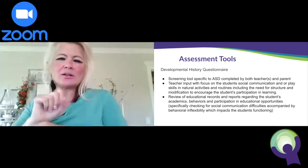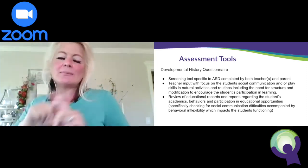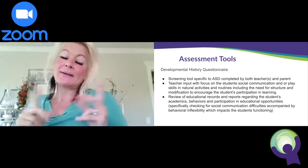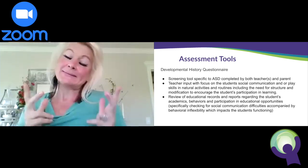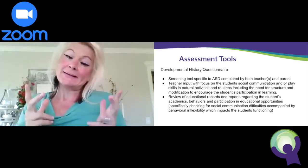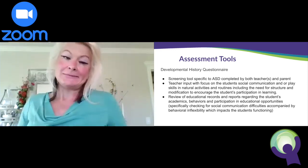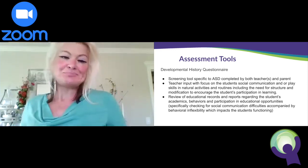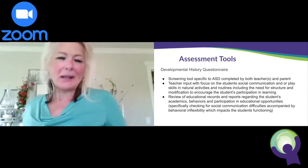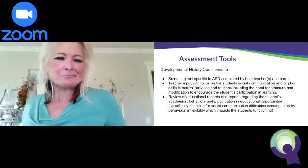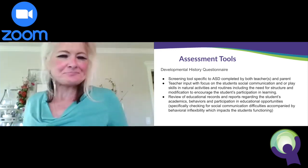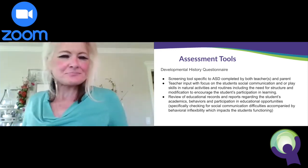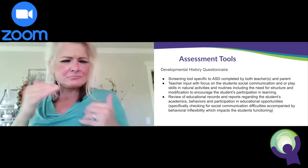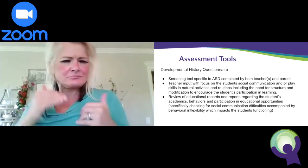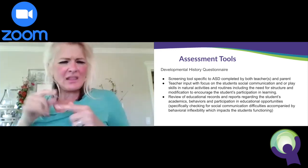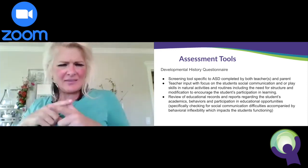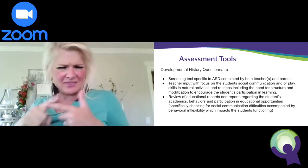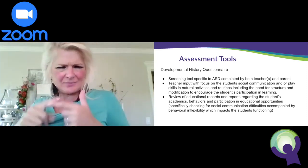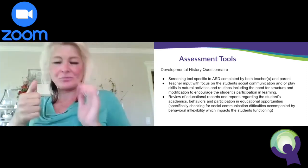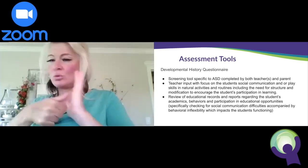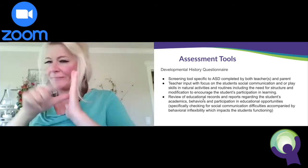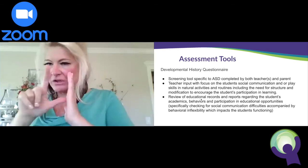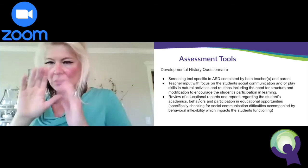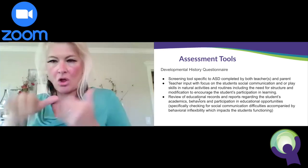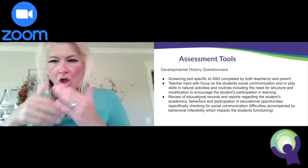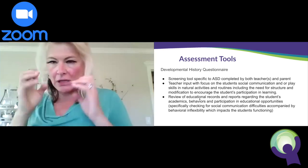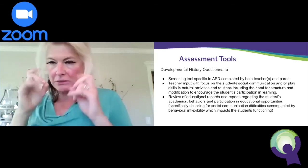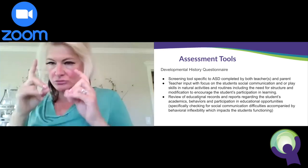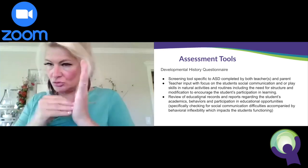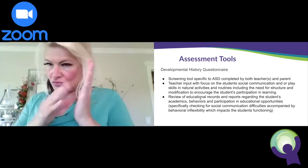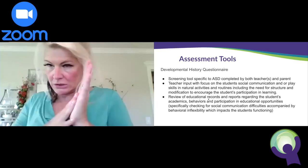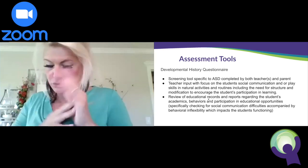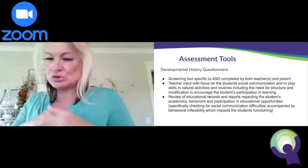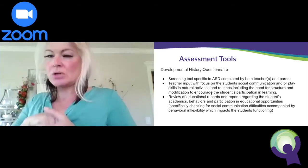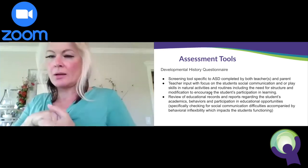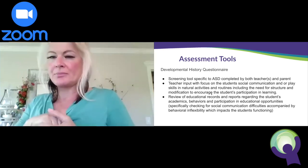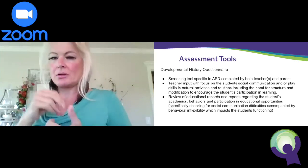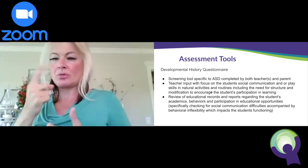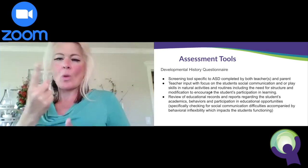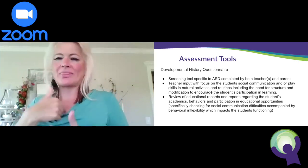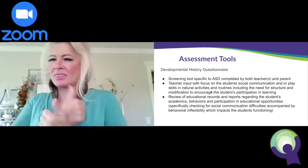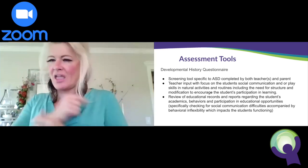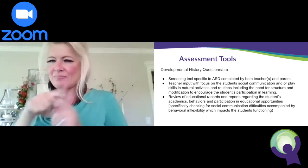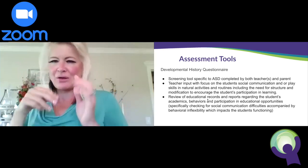because autism and looking and working virtually. That's an approach we've had to do, of course reviewing